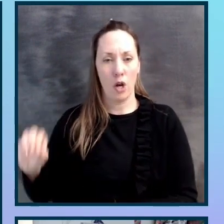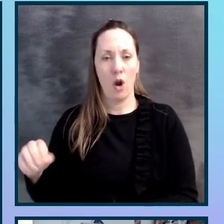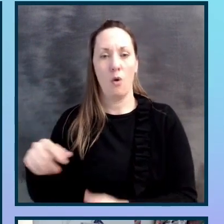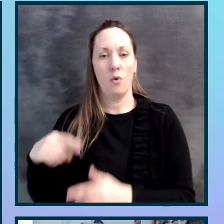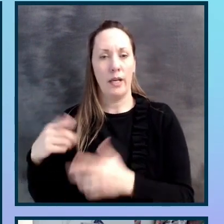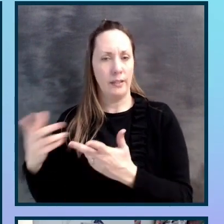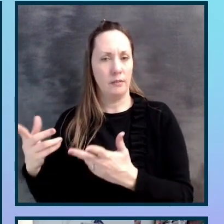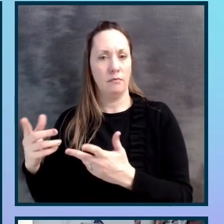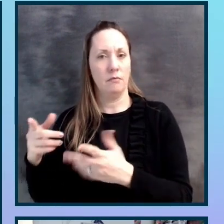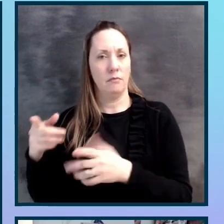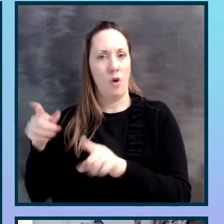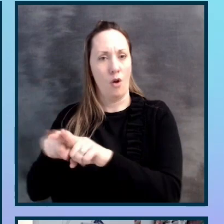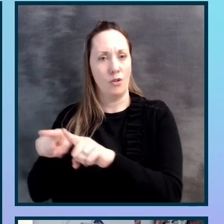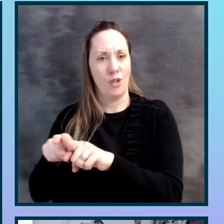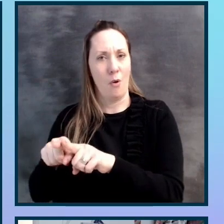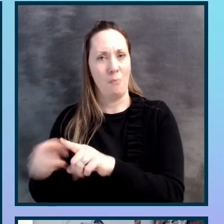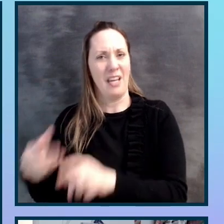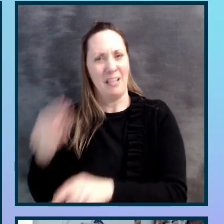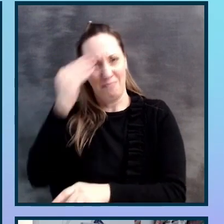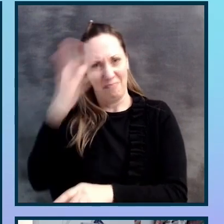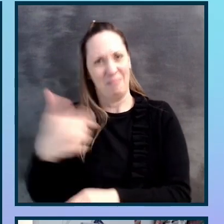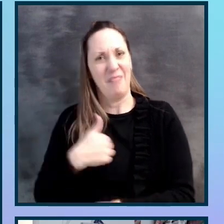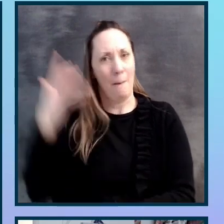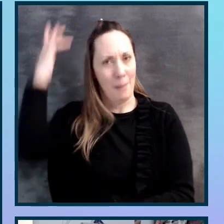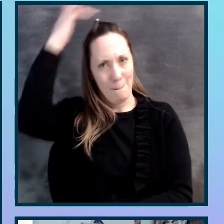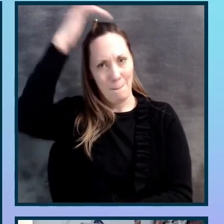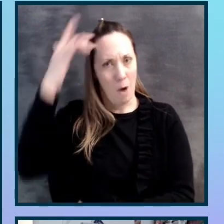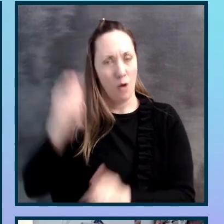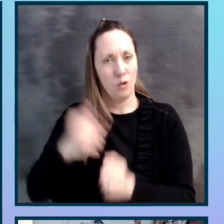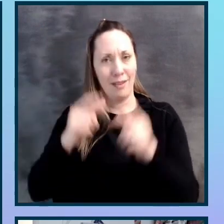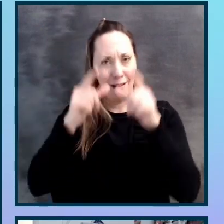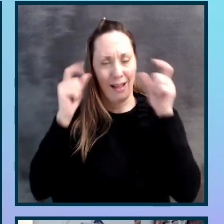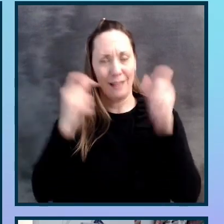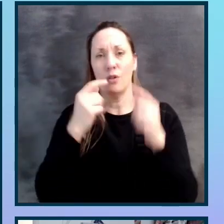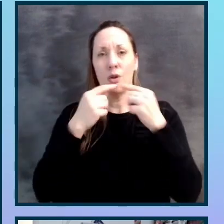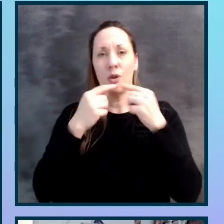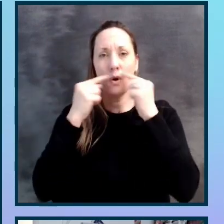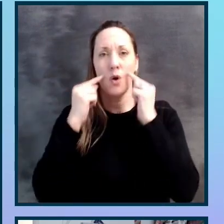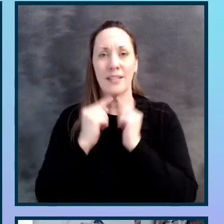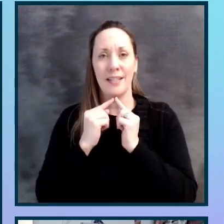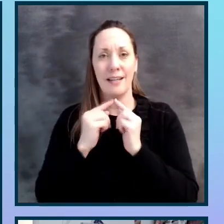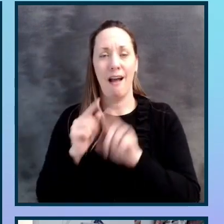I'm the bald-headed gentleman with glasses and a goatee, on the left, Ali is the young woman